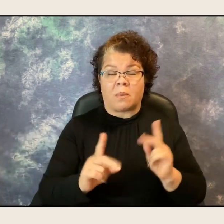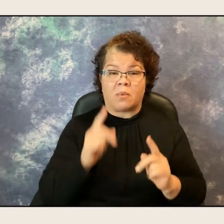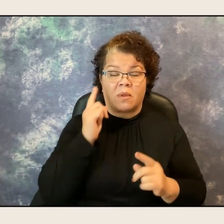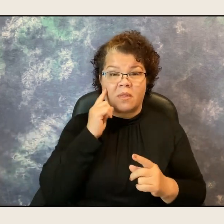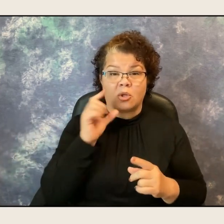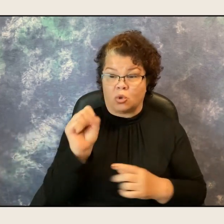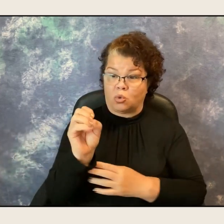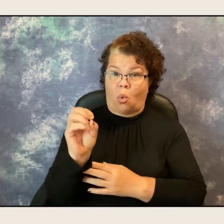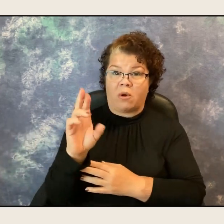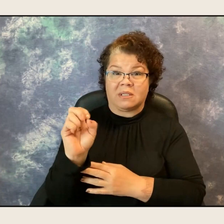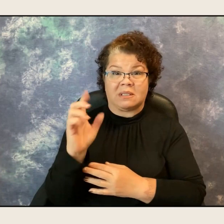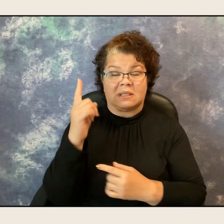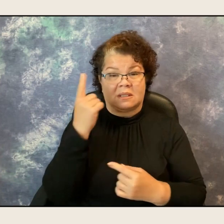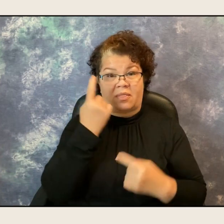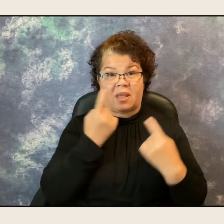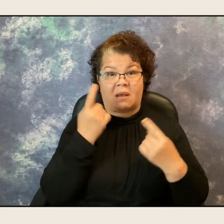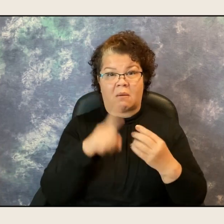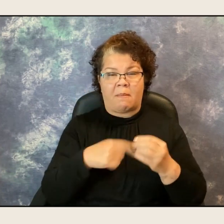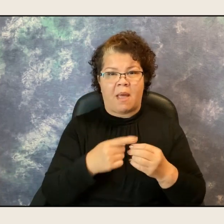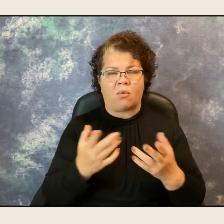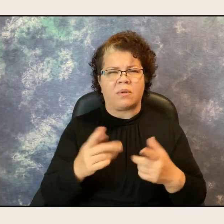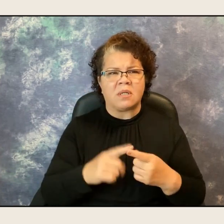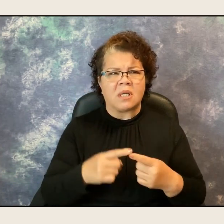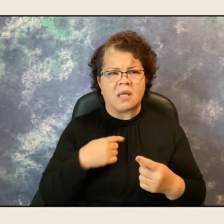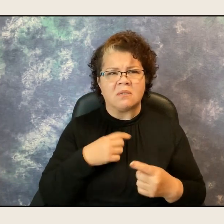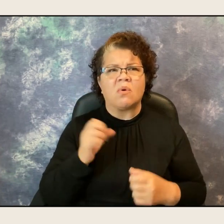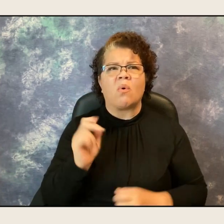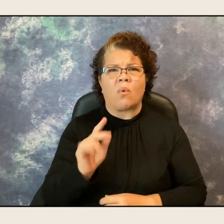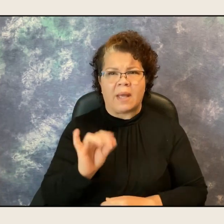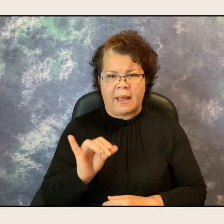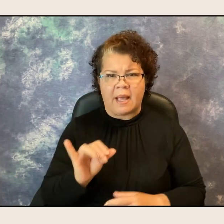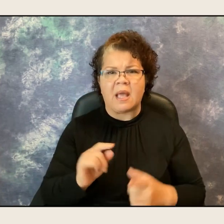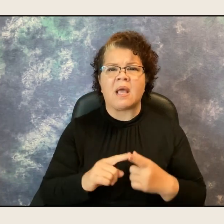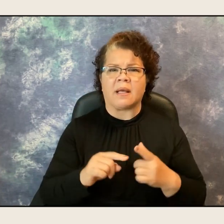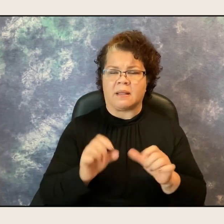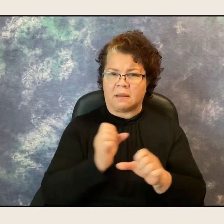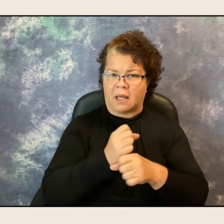You know, it's almost create an action, create something